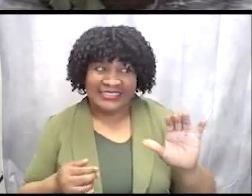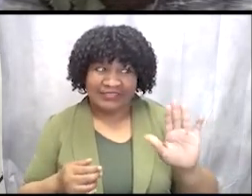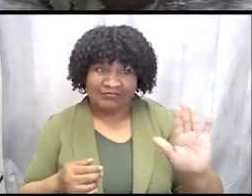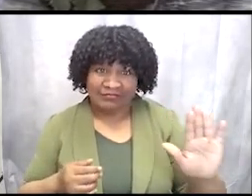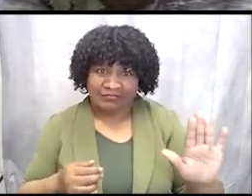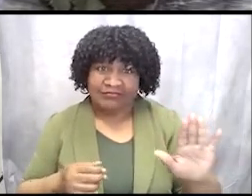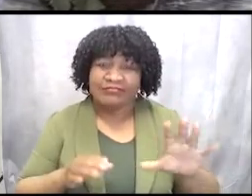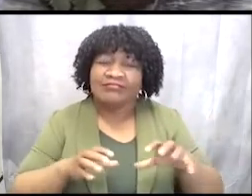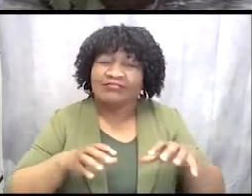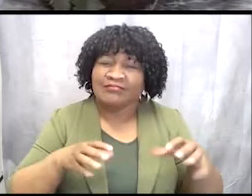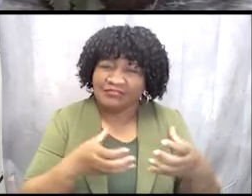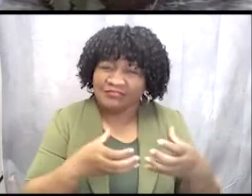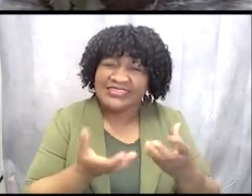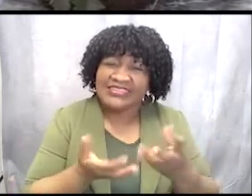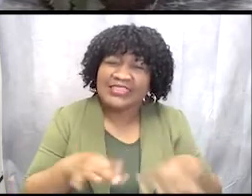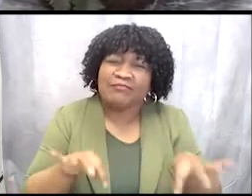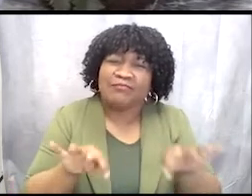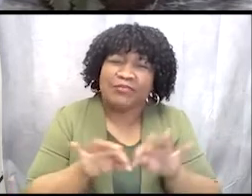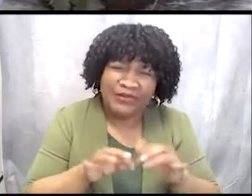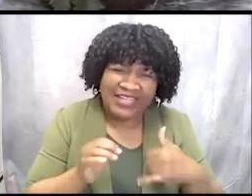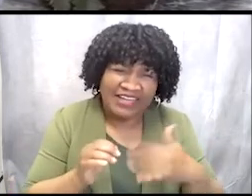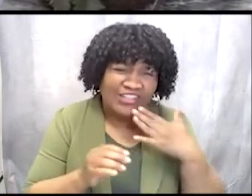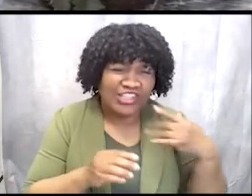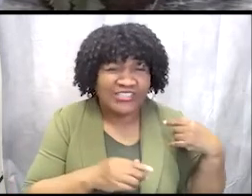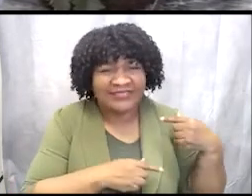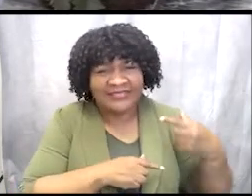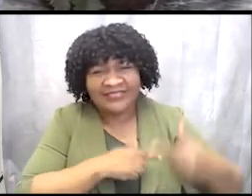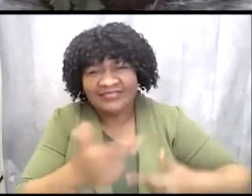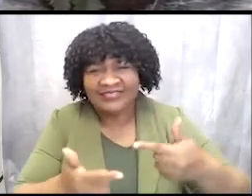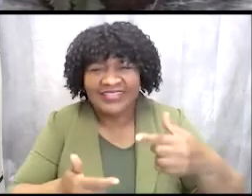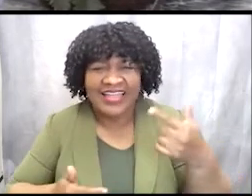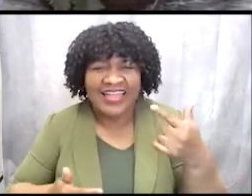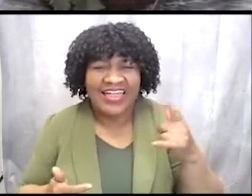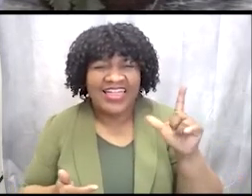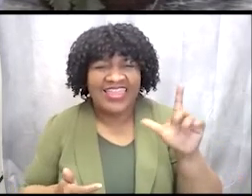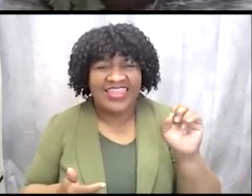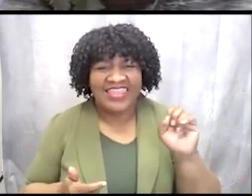That there is a legacy here that we have to live up to.